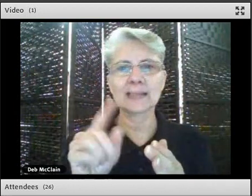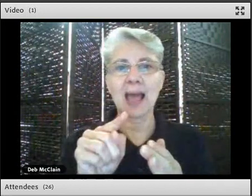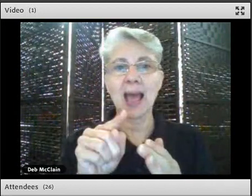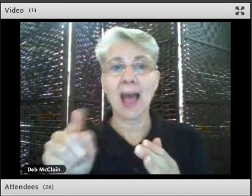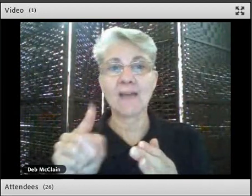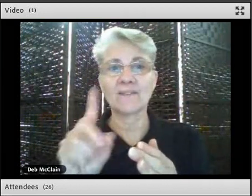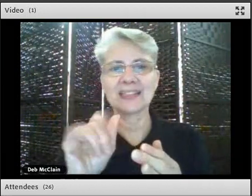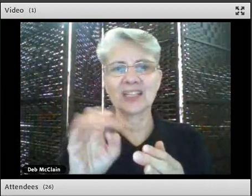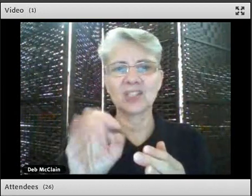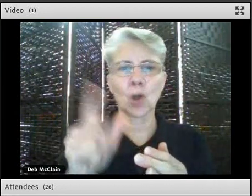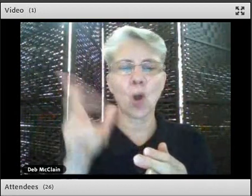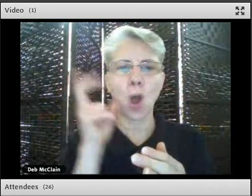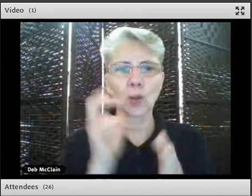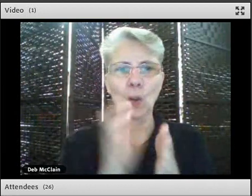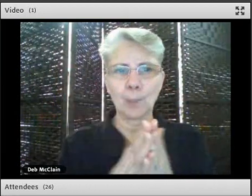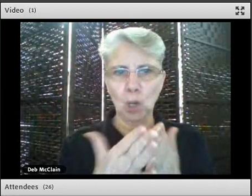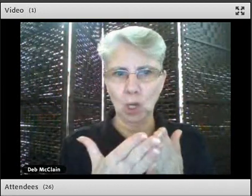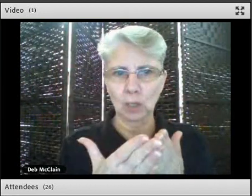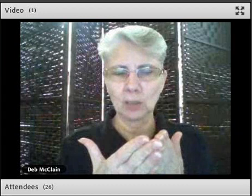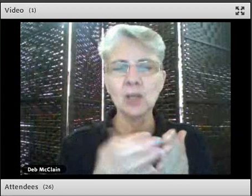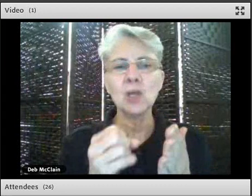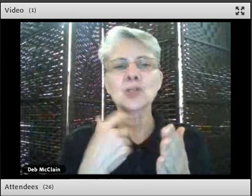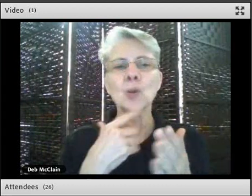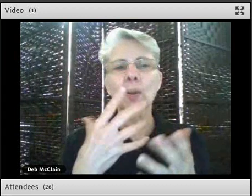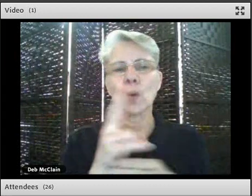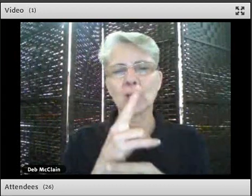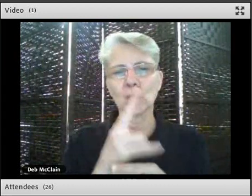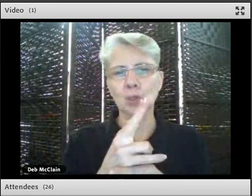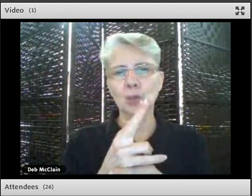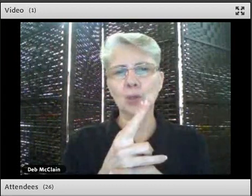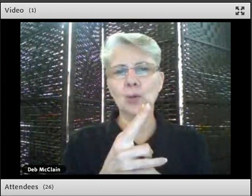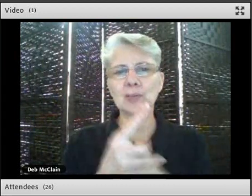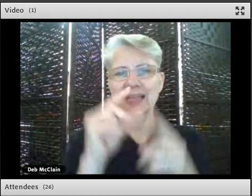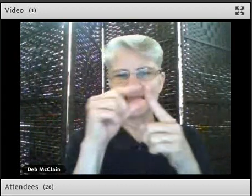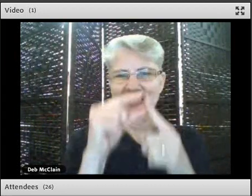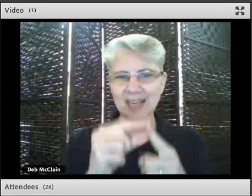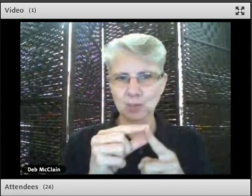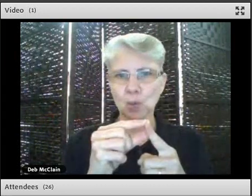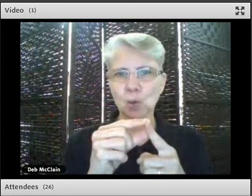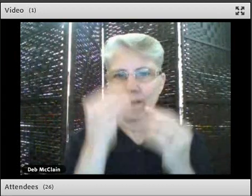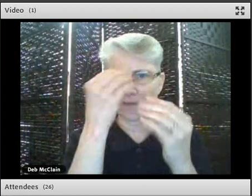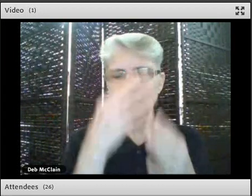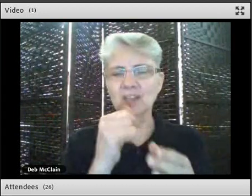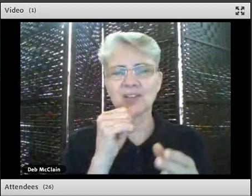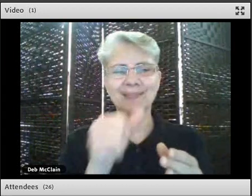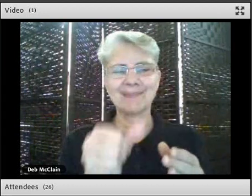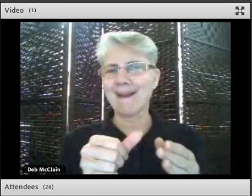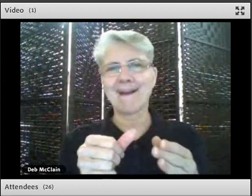So, we've got an image of the container over there. And while it probably would, in my head, make more sense